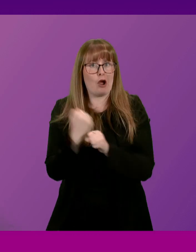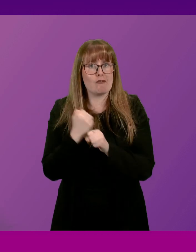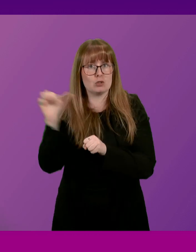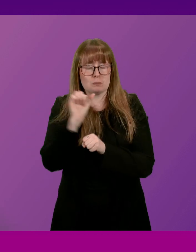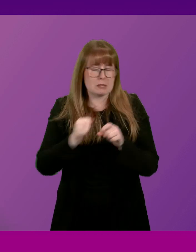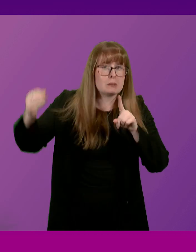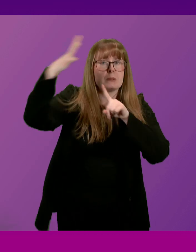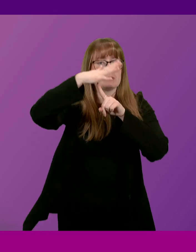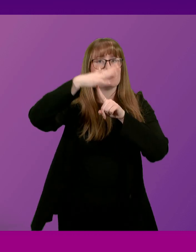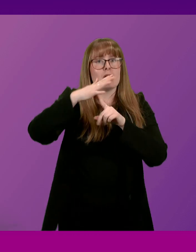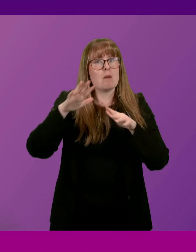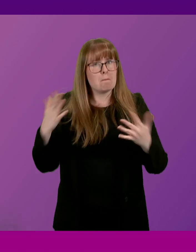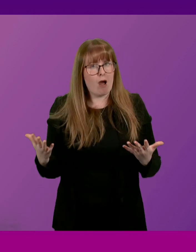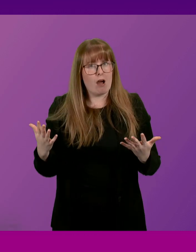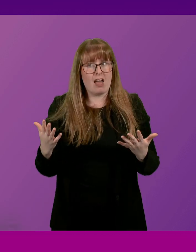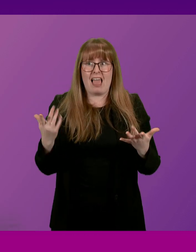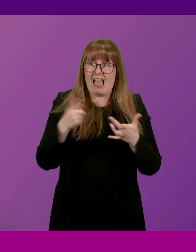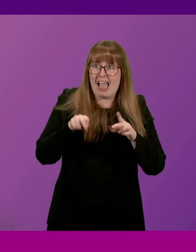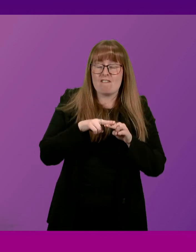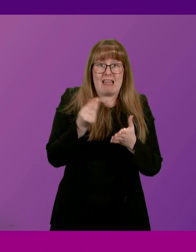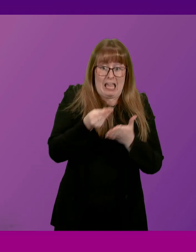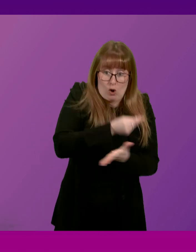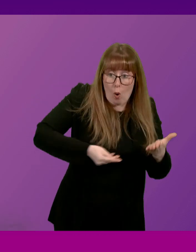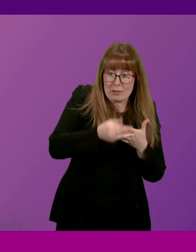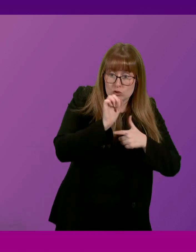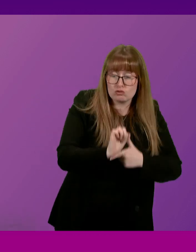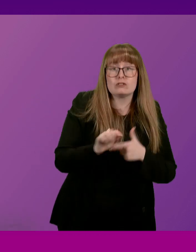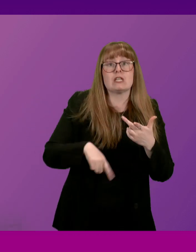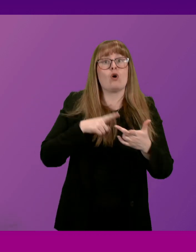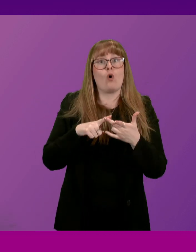but is it not the case that, whether on economic security, energy security